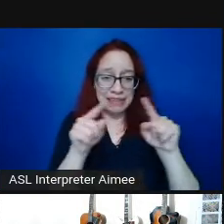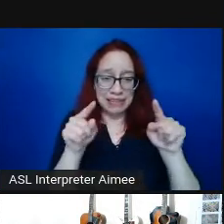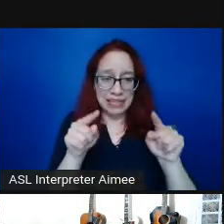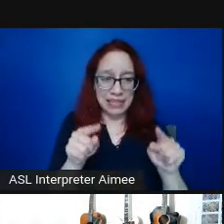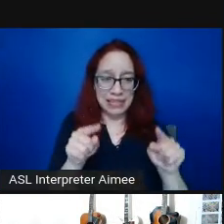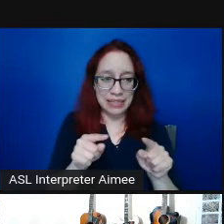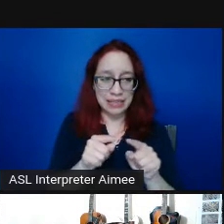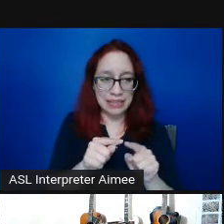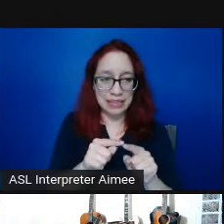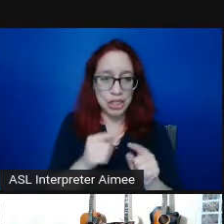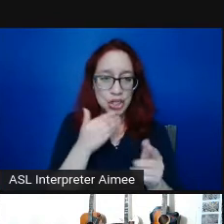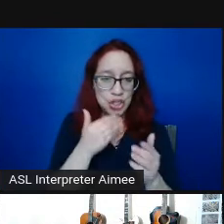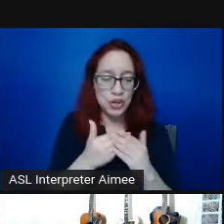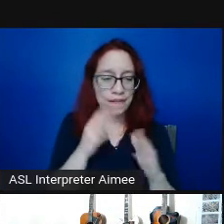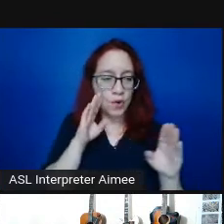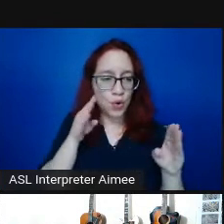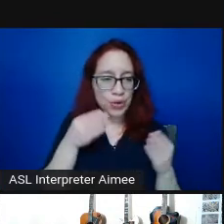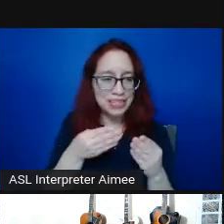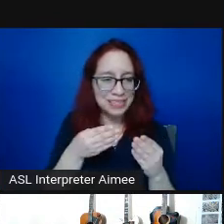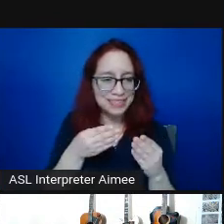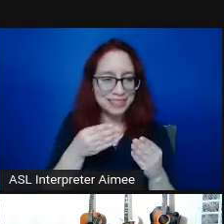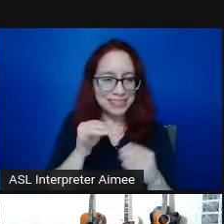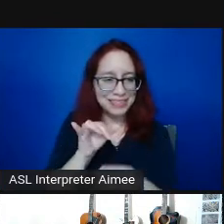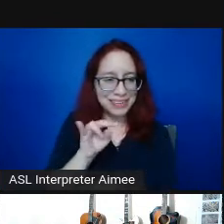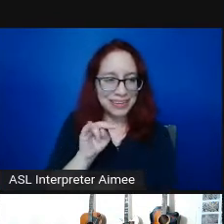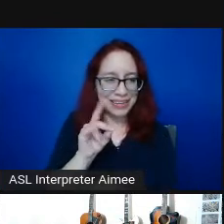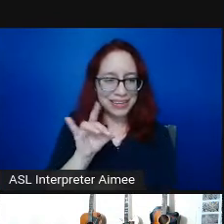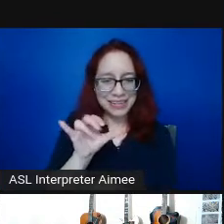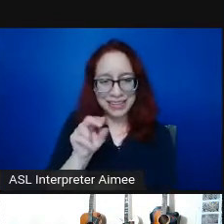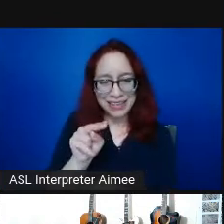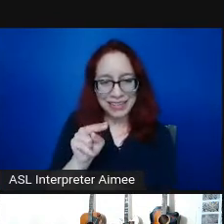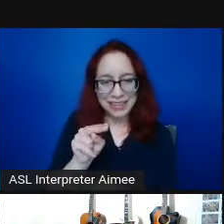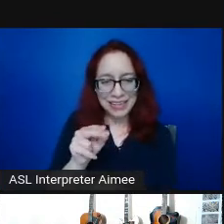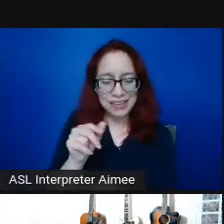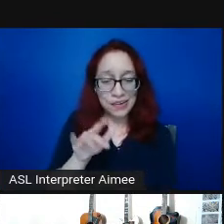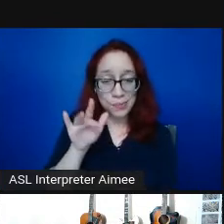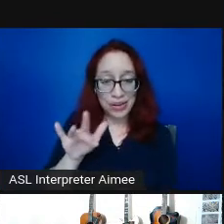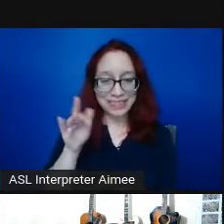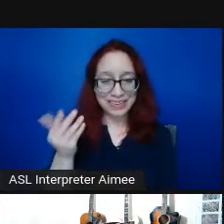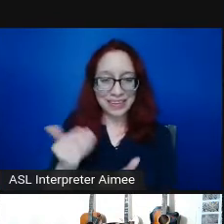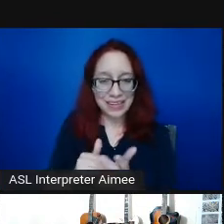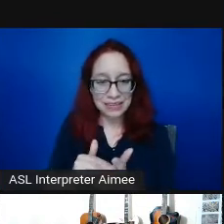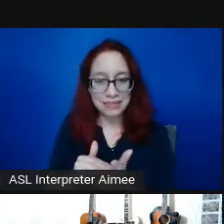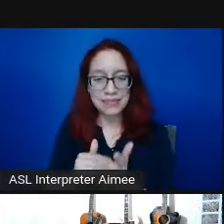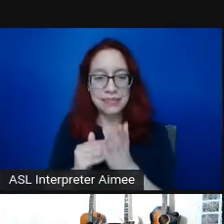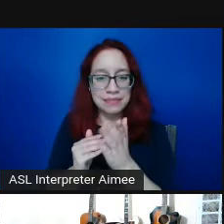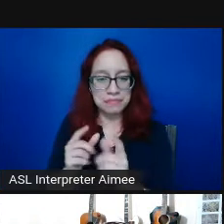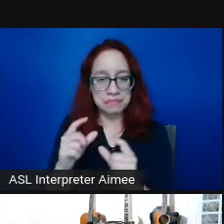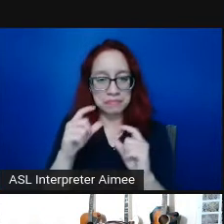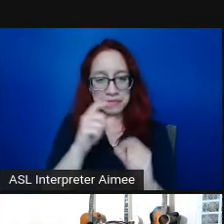a good focus indication there. If I press the tab key again, once again a good focus indication.